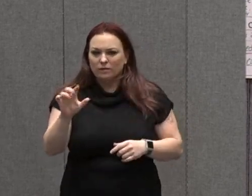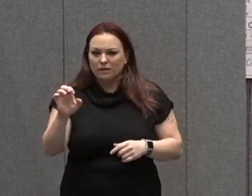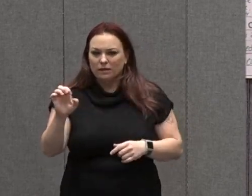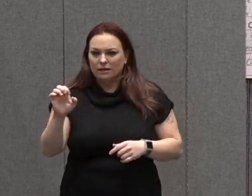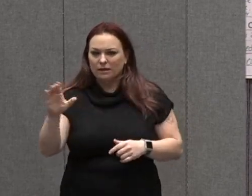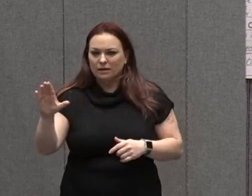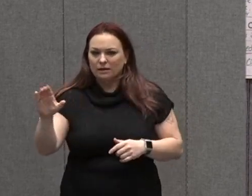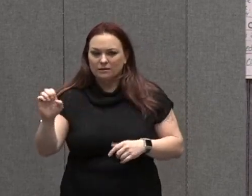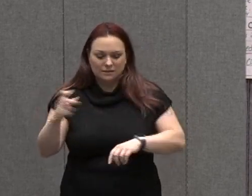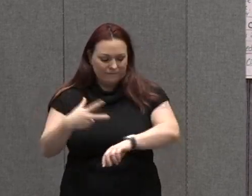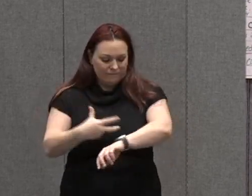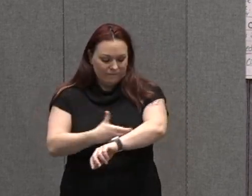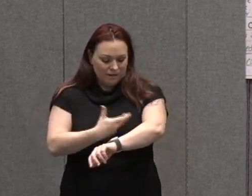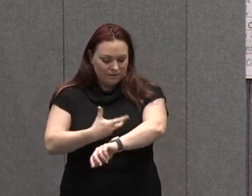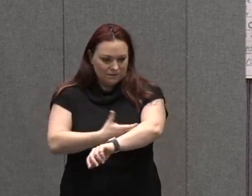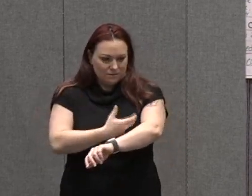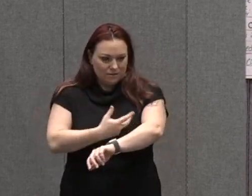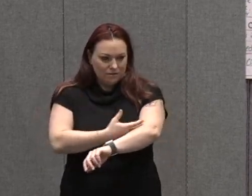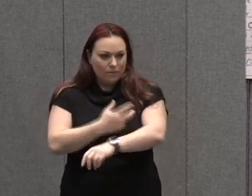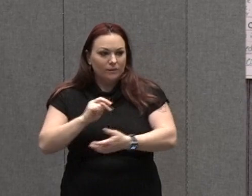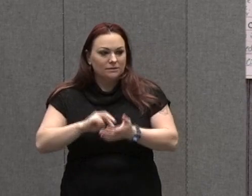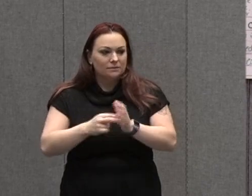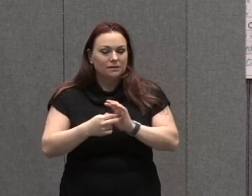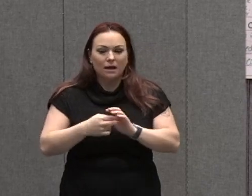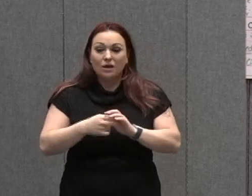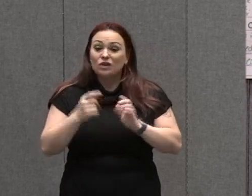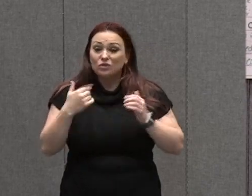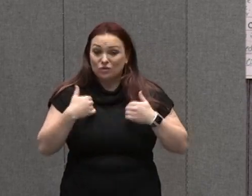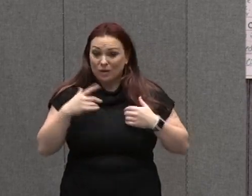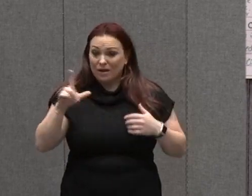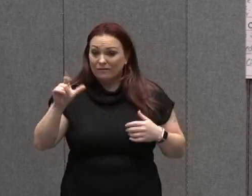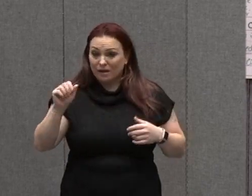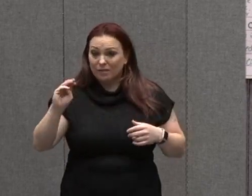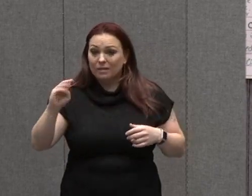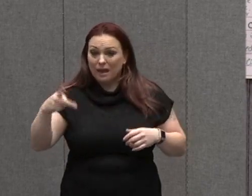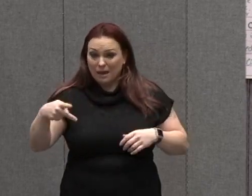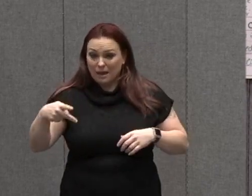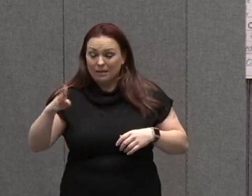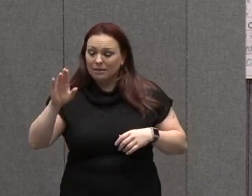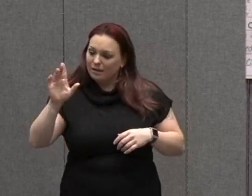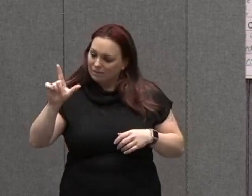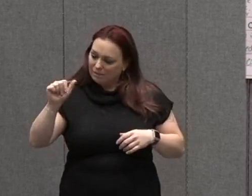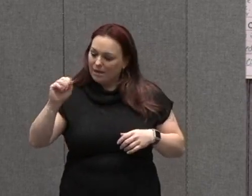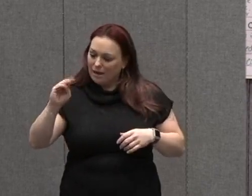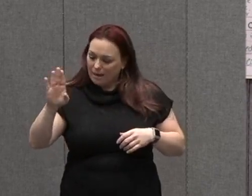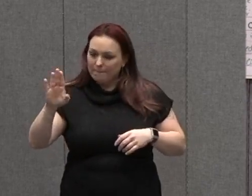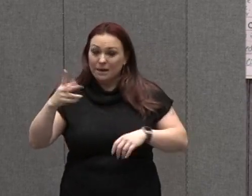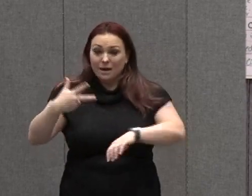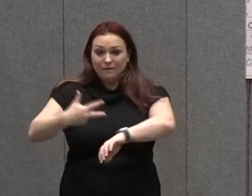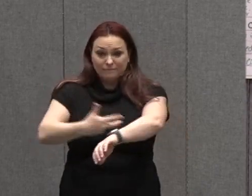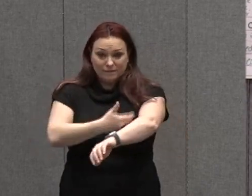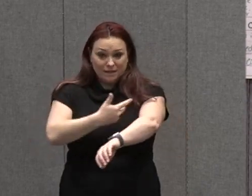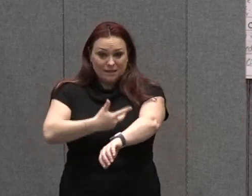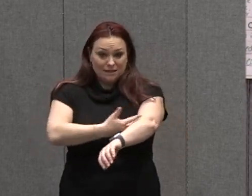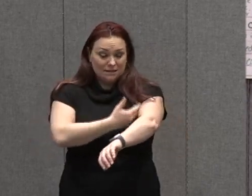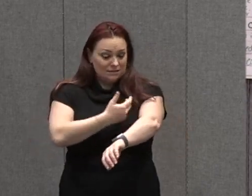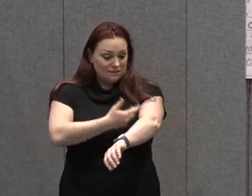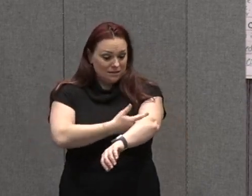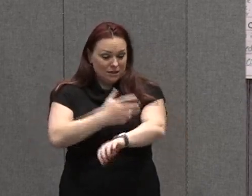What is fleece? See I drew a little picture here of this lamb, and you can see I'm pointing to the fleece, it's the lamb's fur.